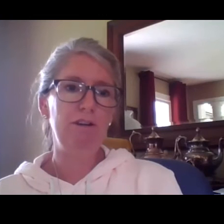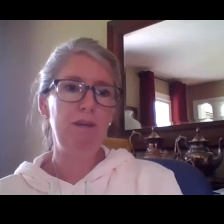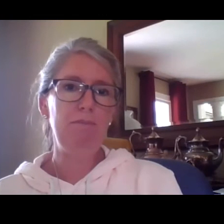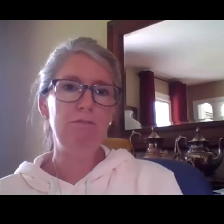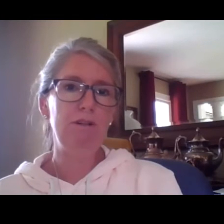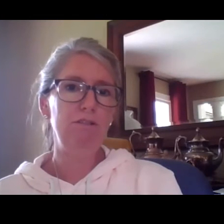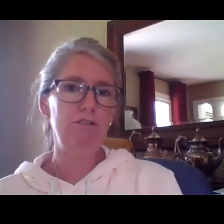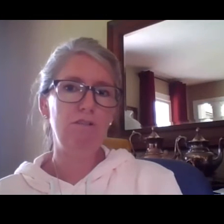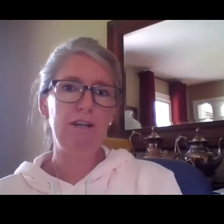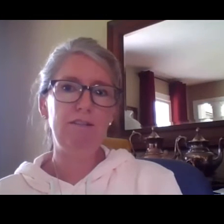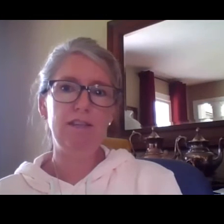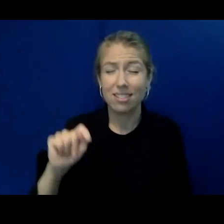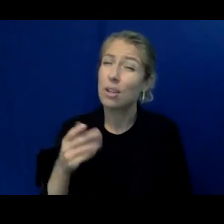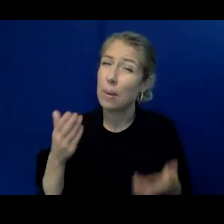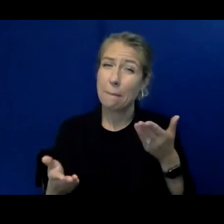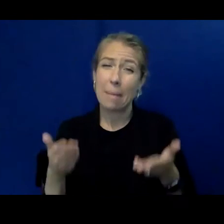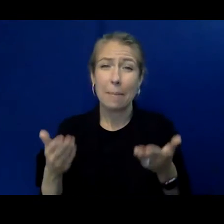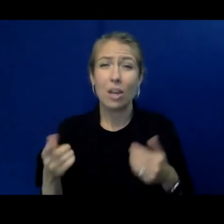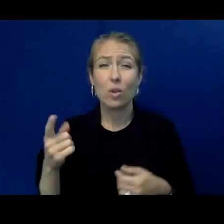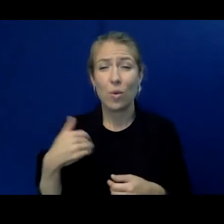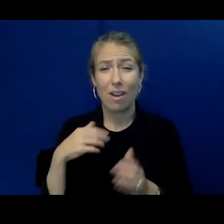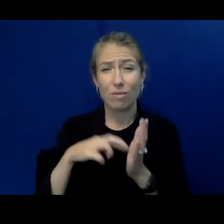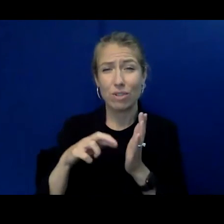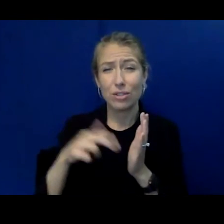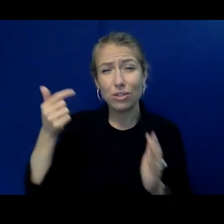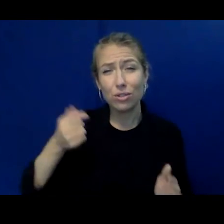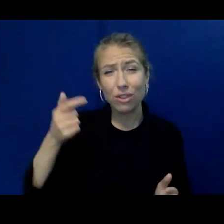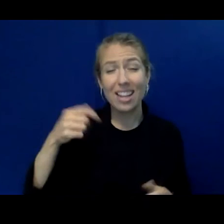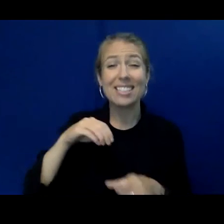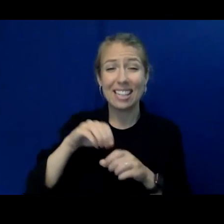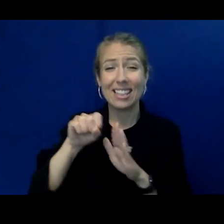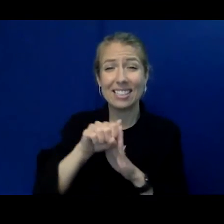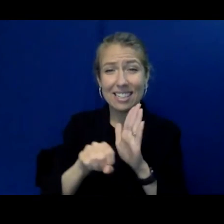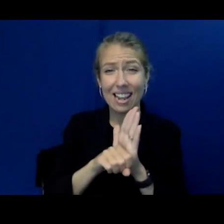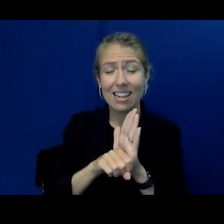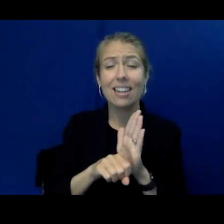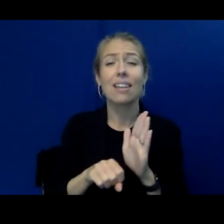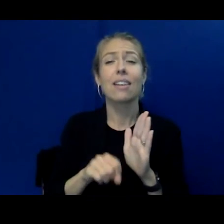So there may be research grants that are in the state that would give opportunities to